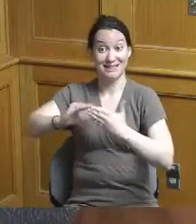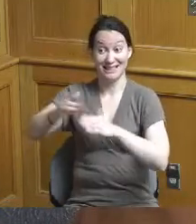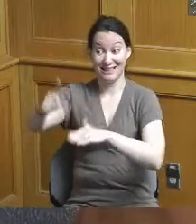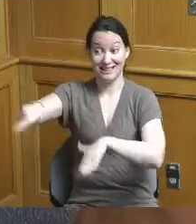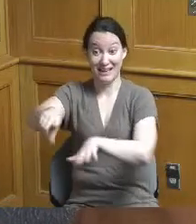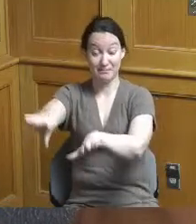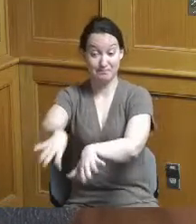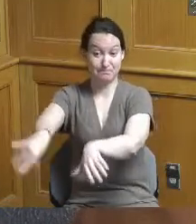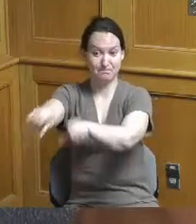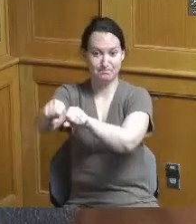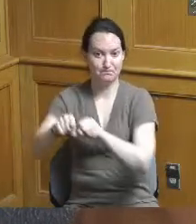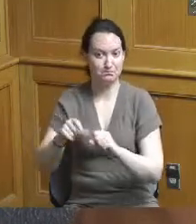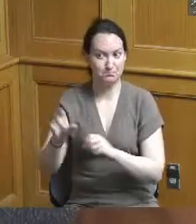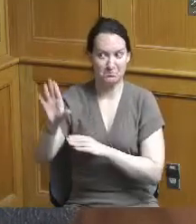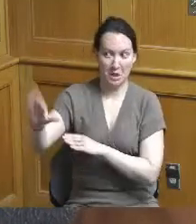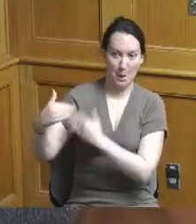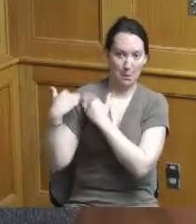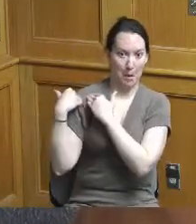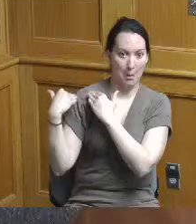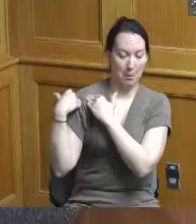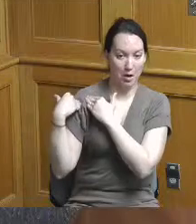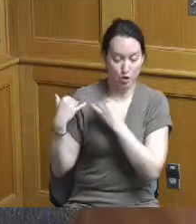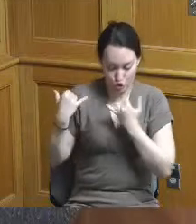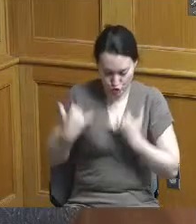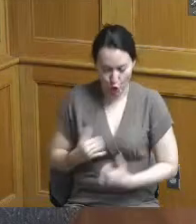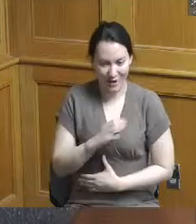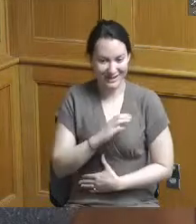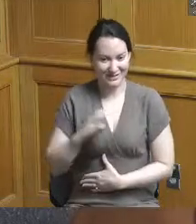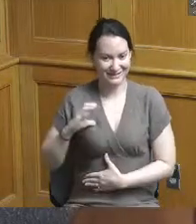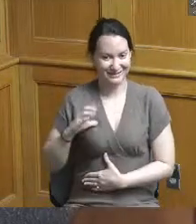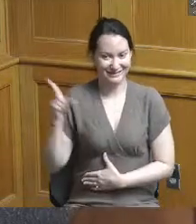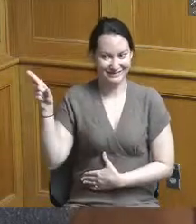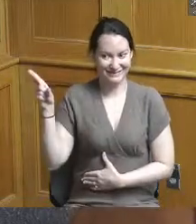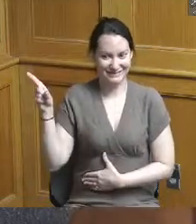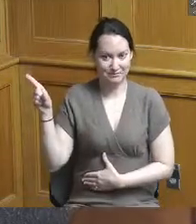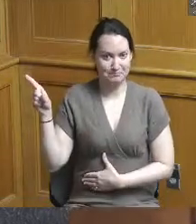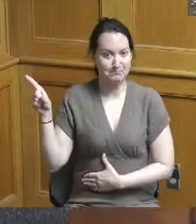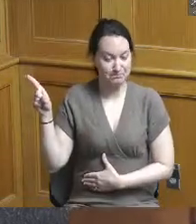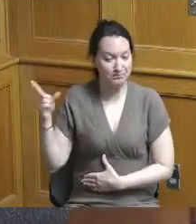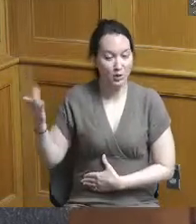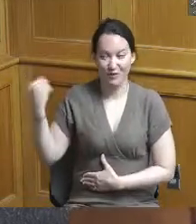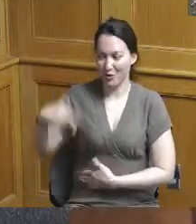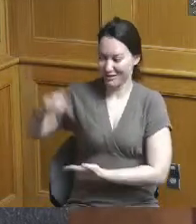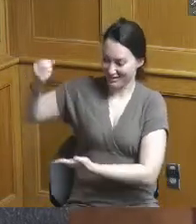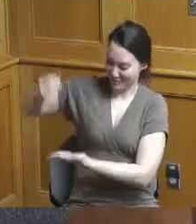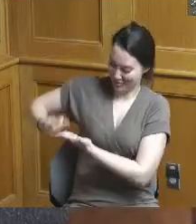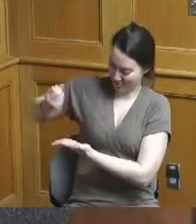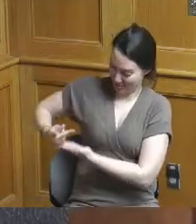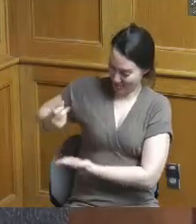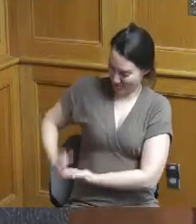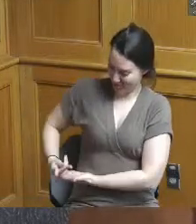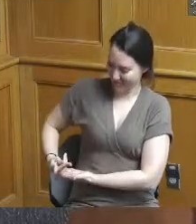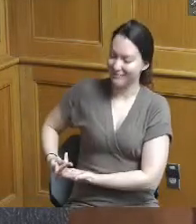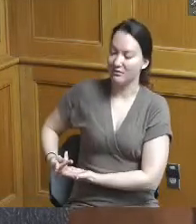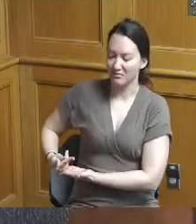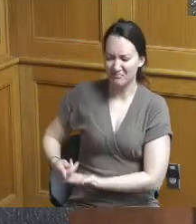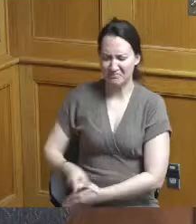no fault to the the current Council but they did it before that and I just don't think that's a